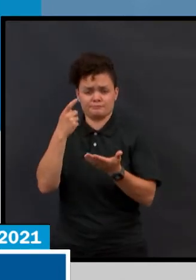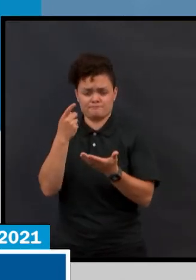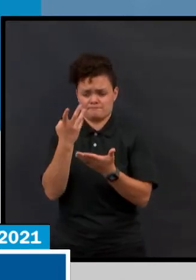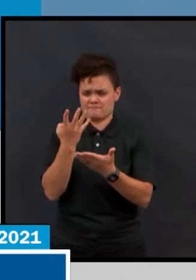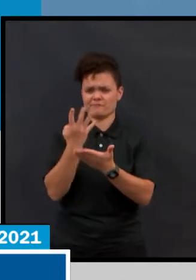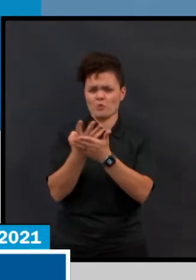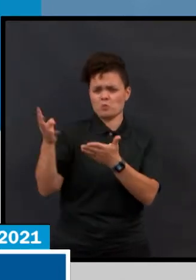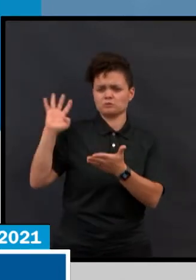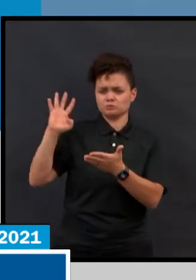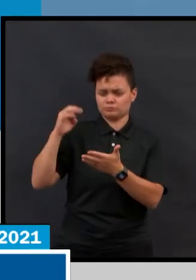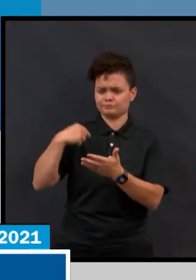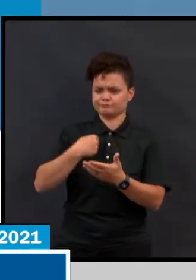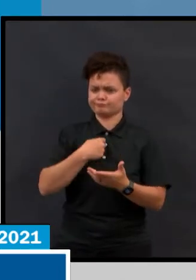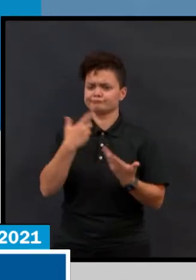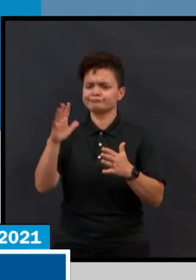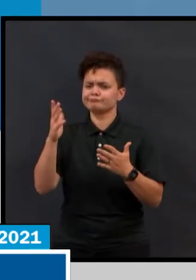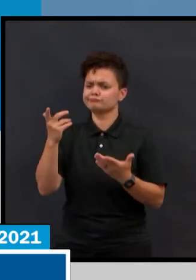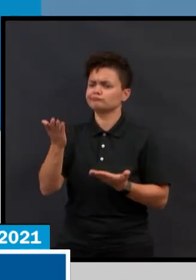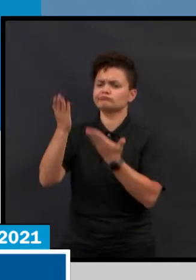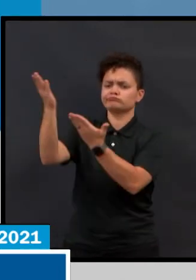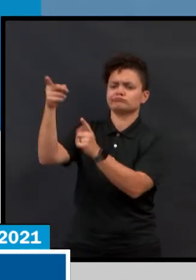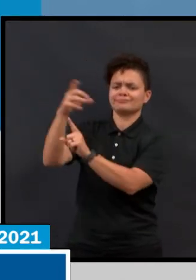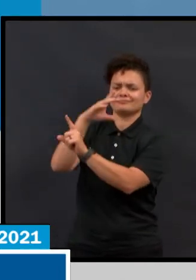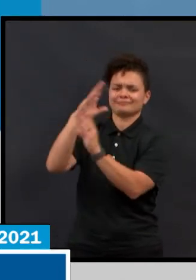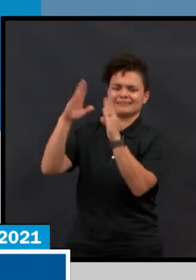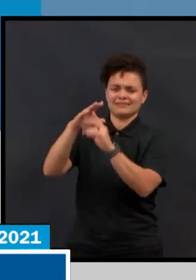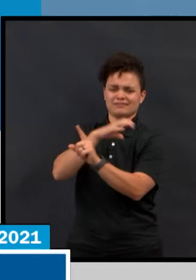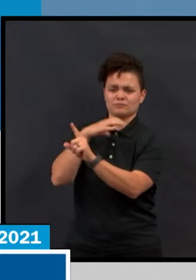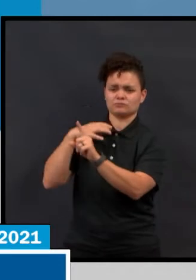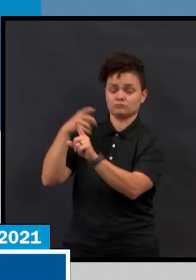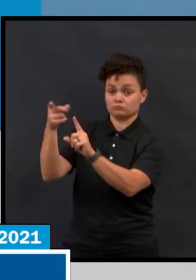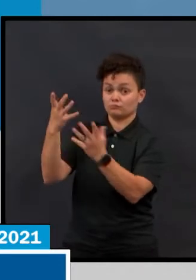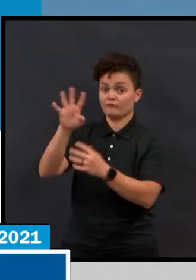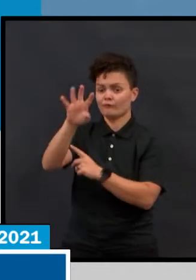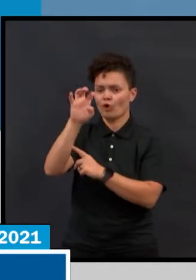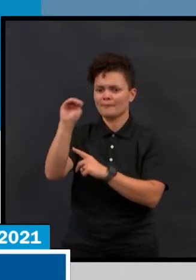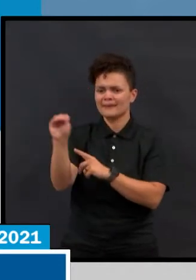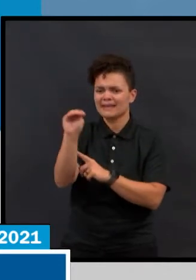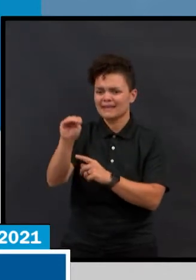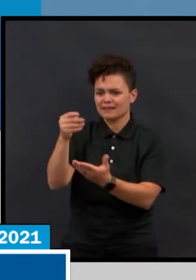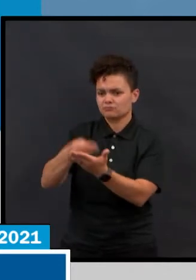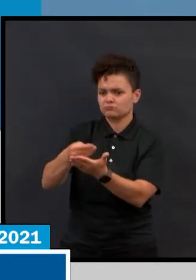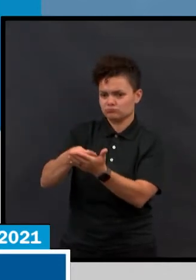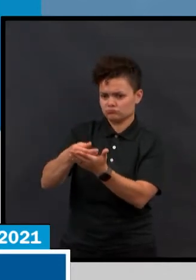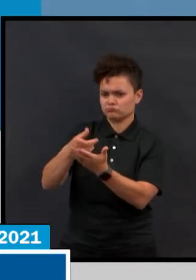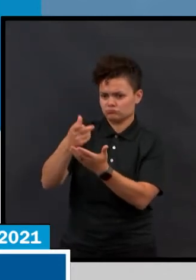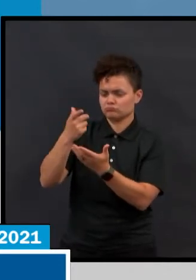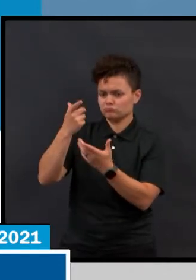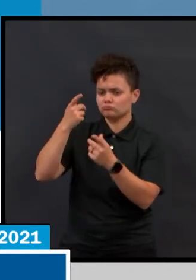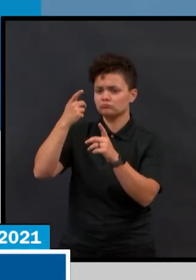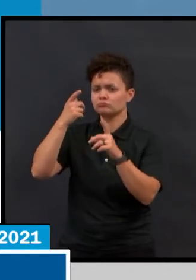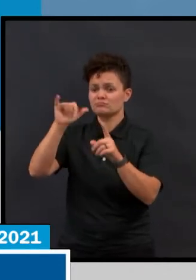a city council a 400 million dollar gold bond we call it the rise bond uh to help them rise in this